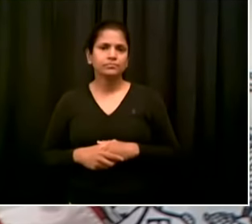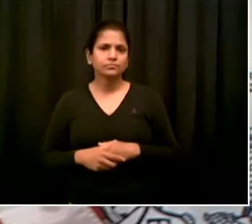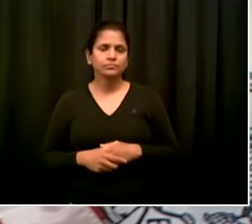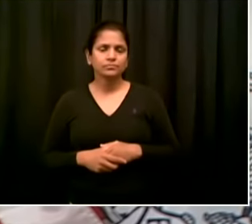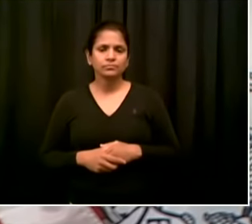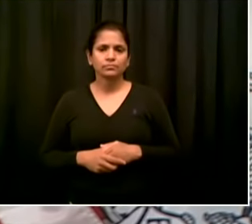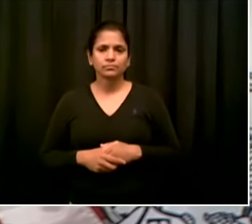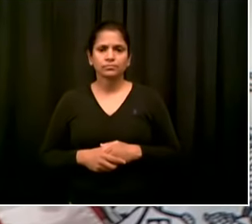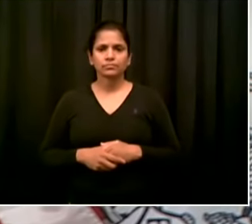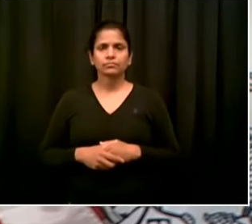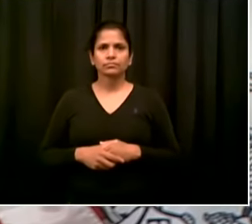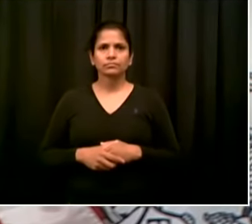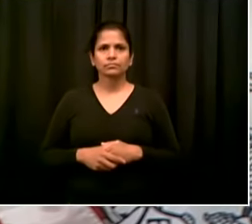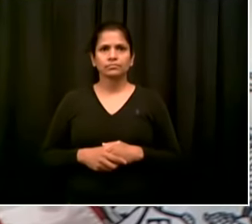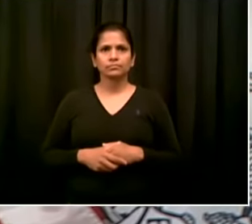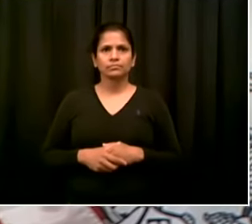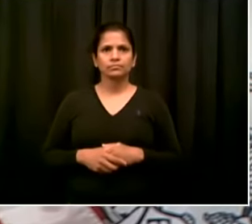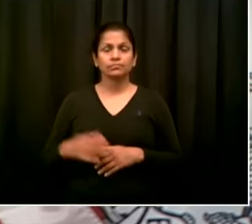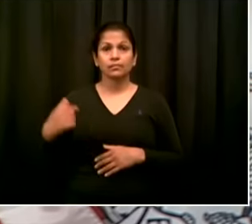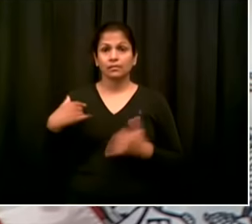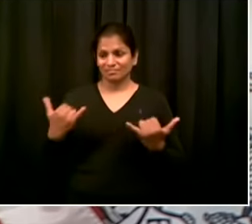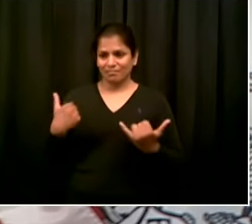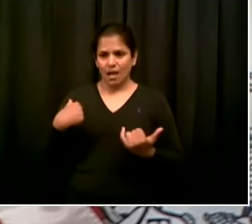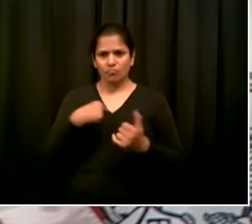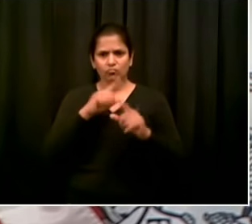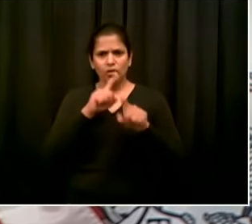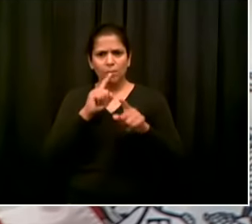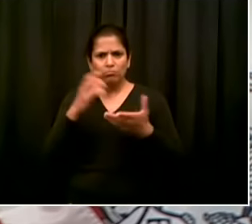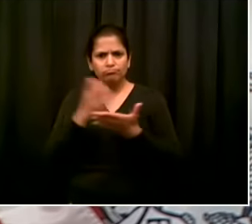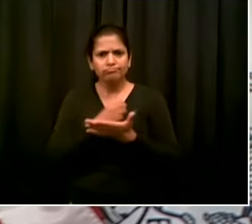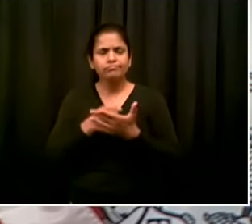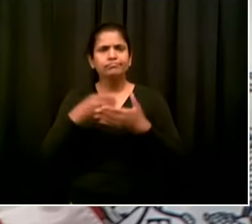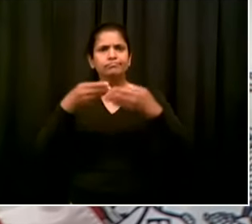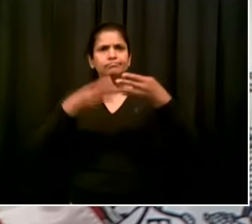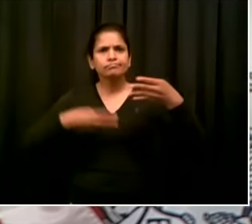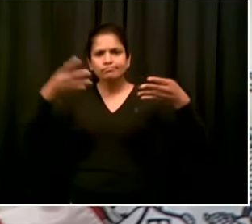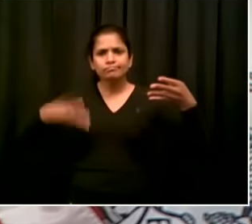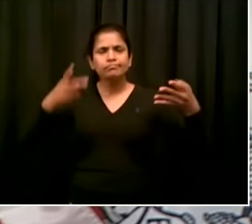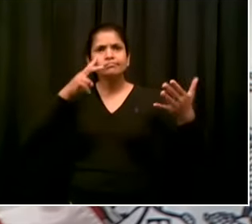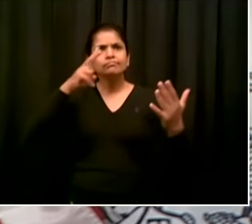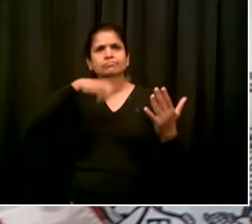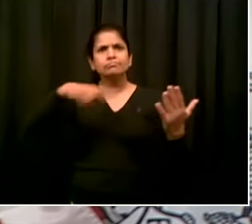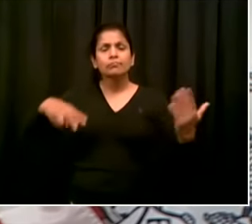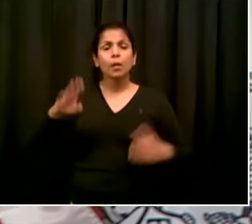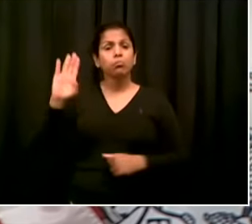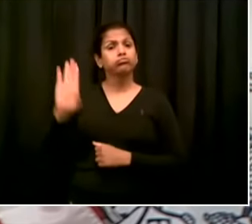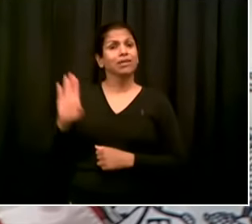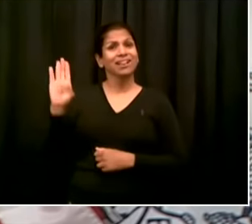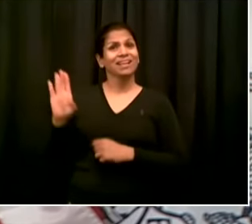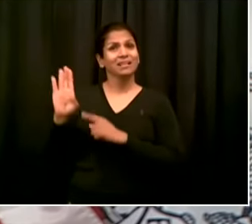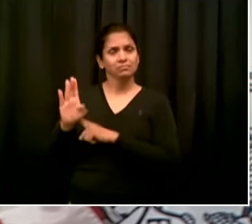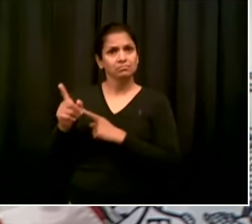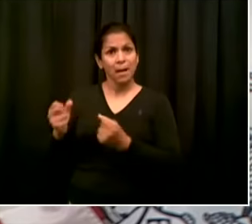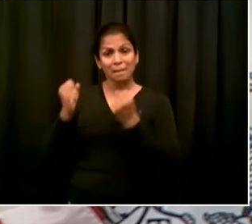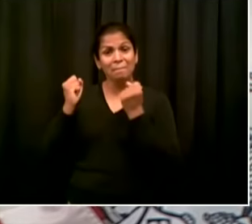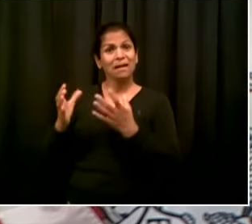FULL ZIP CODES IN A NUMBER OF CASES. NINE ZIP CODES. ANOTHER FACT IS WHAT IS OUR SITUATION ROOM